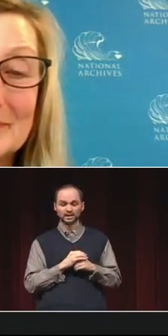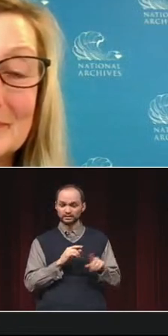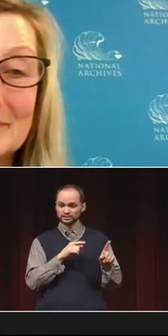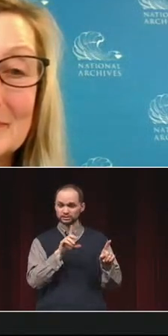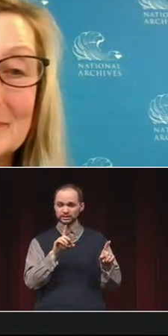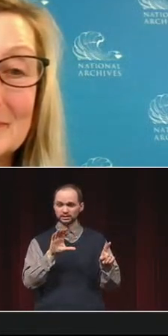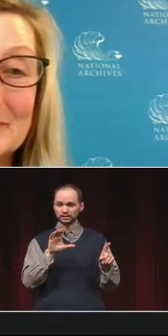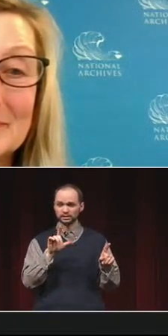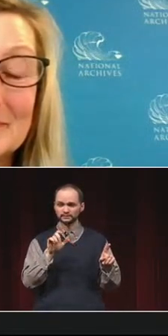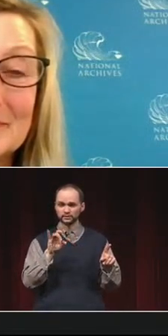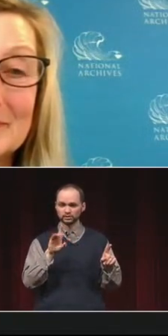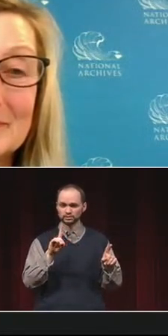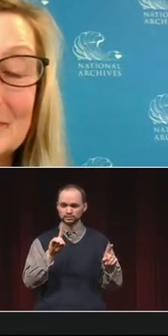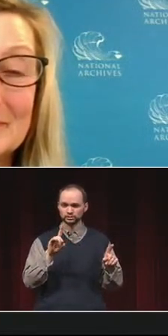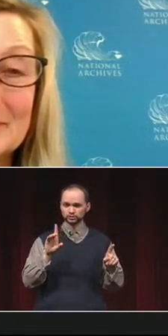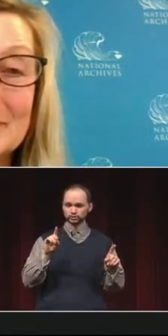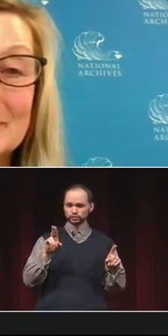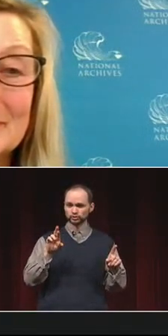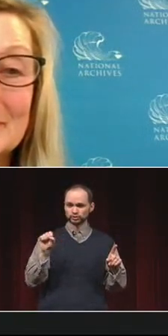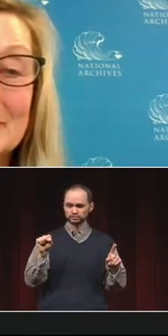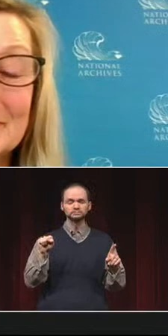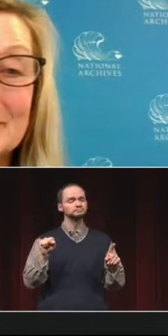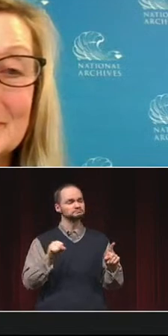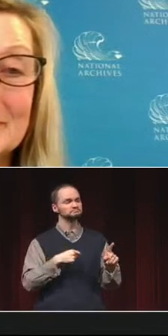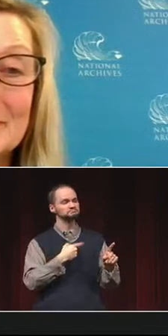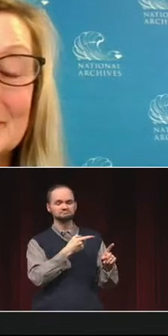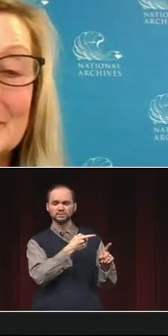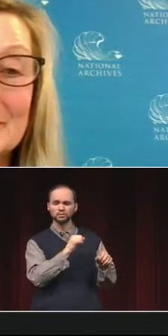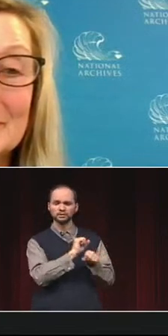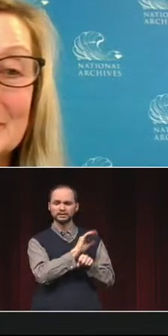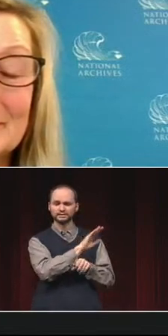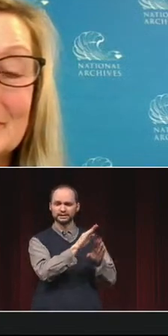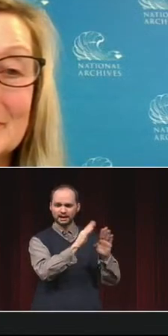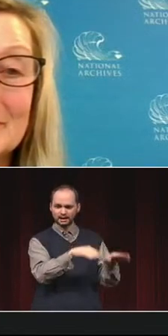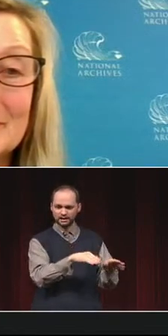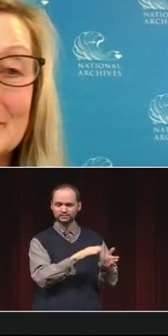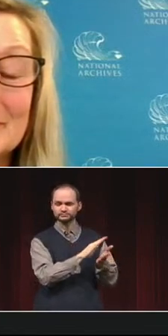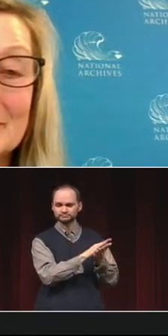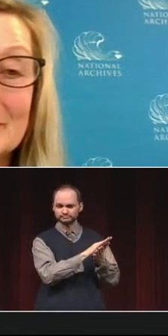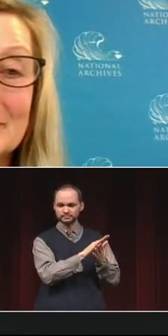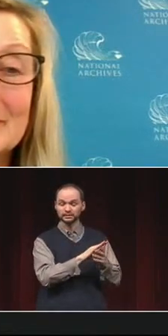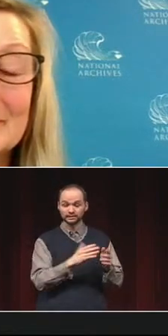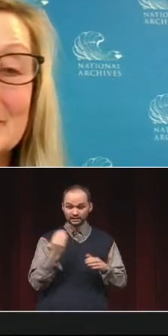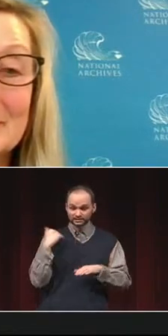and we became friends that way. He's actually the one that bailed me out of jail last night.